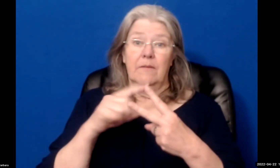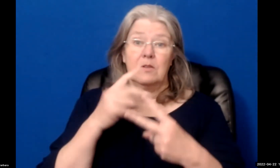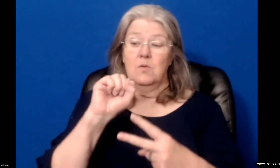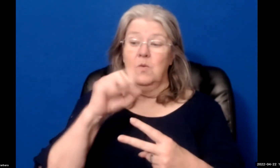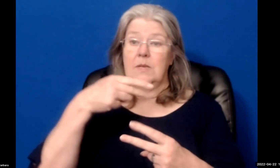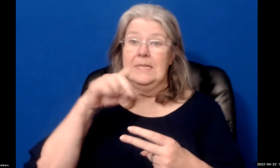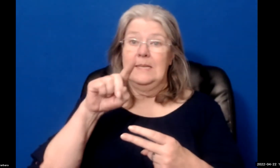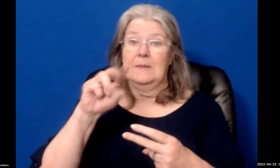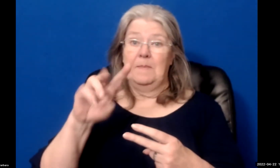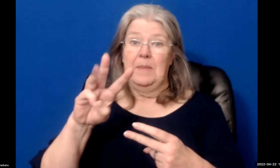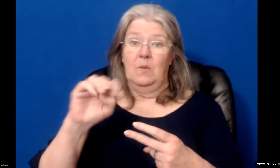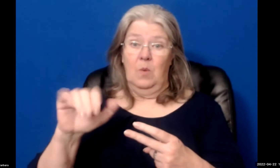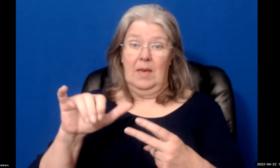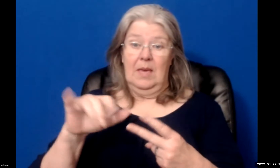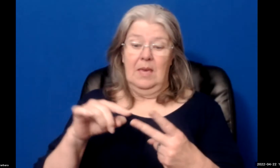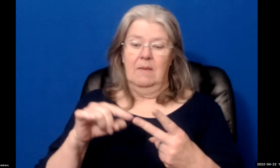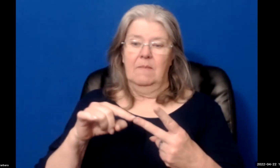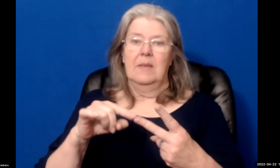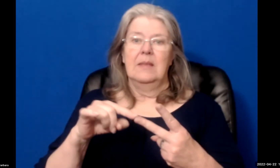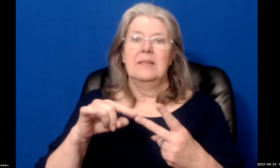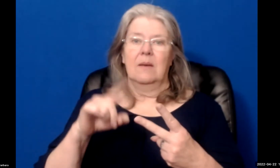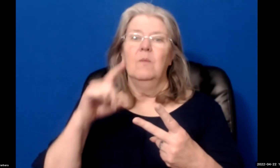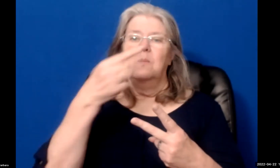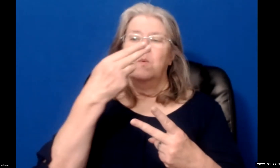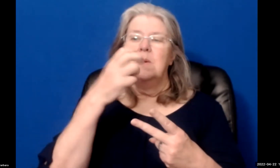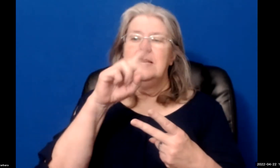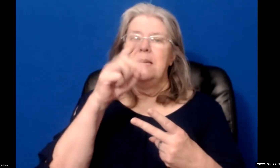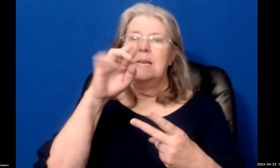we were scrambling to get the second one because they weren't making appointments for